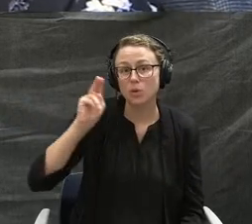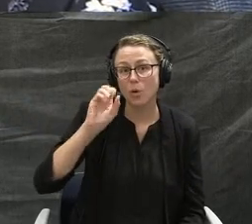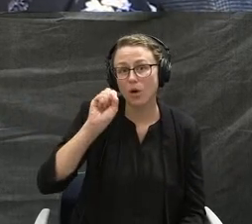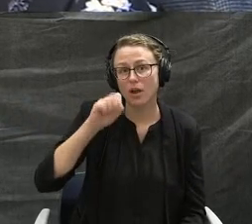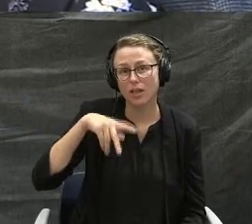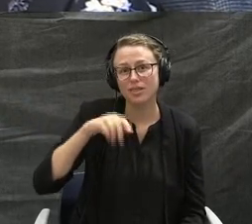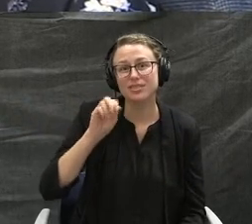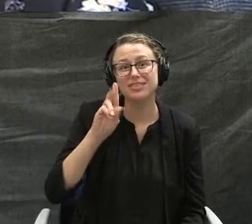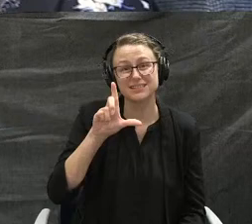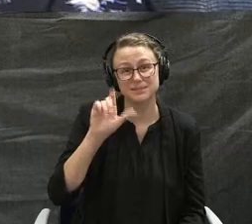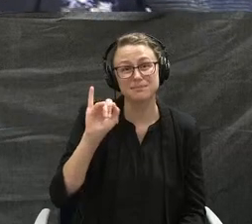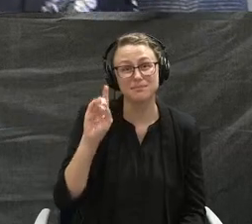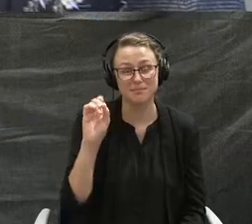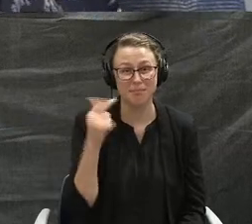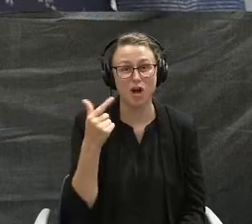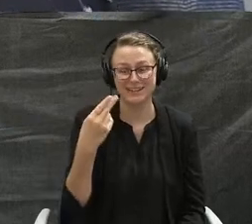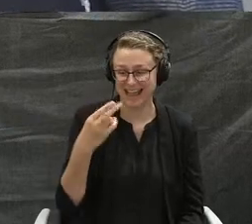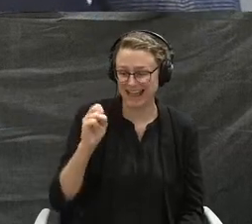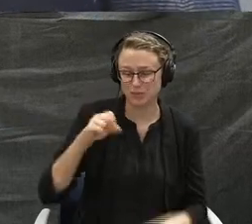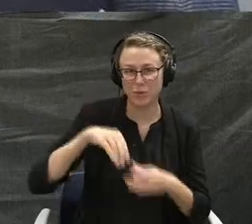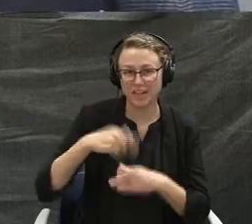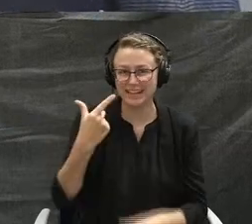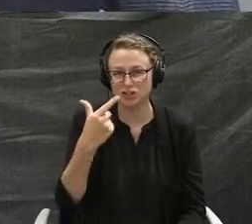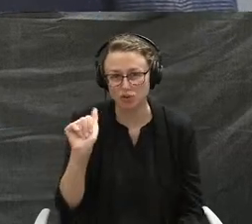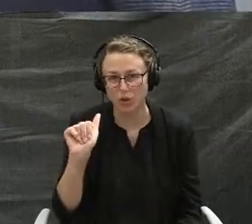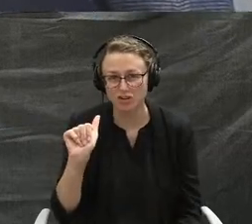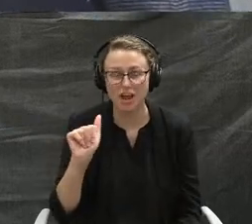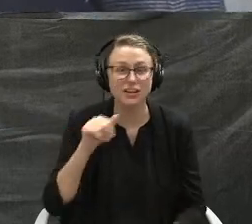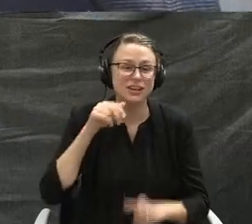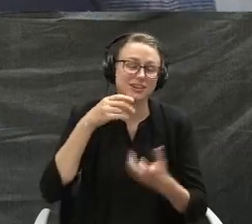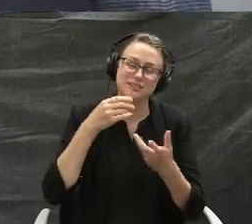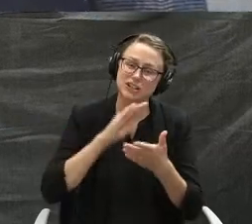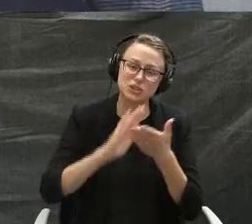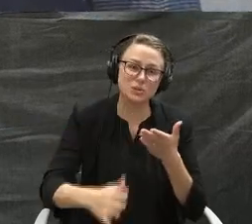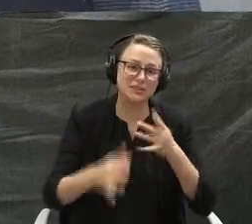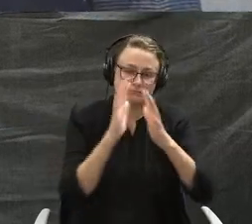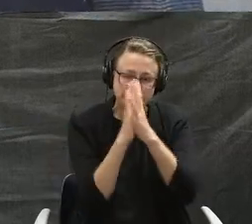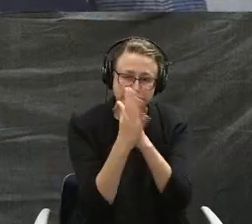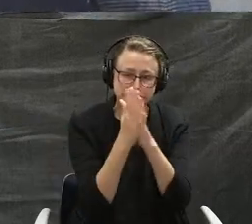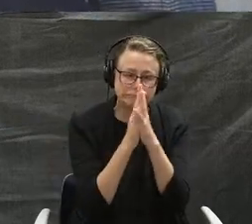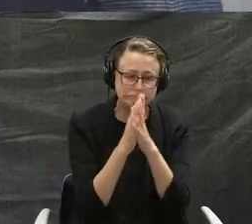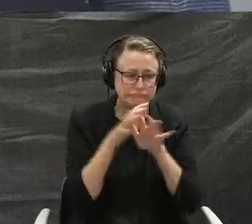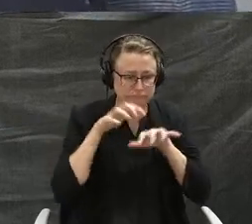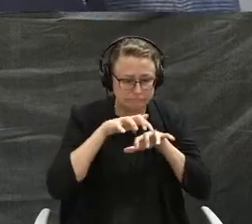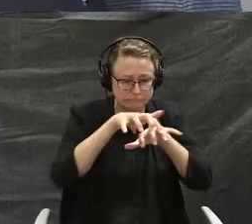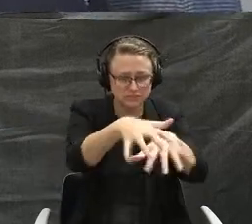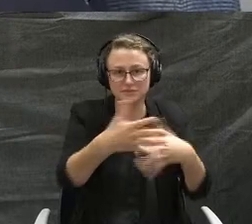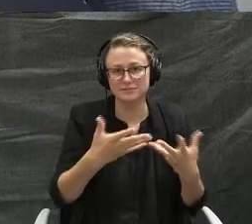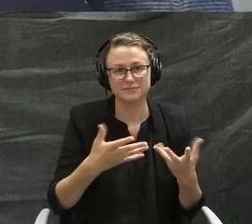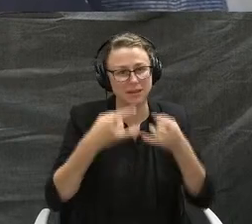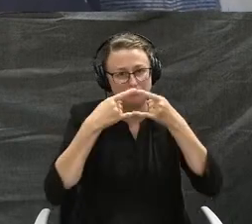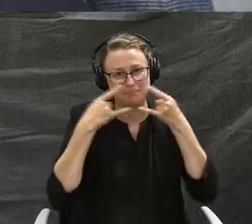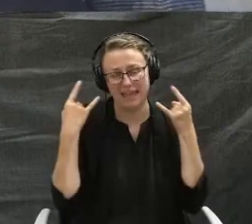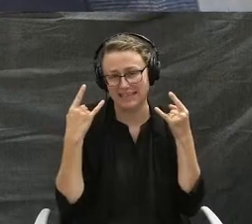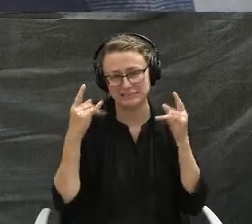together in hallways, few of them wearing masks. I do not. I'm sorry I want to ensure that what happened in North Paulding